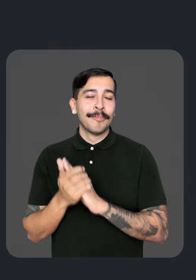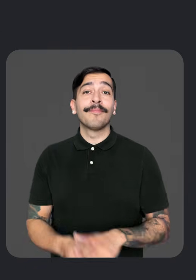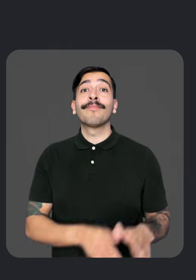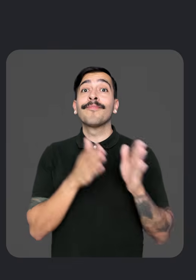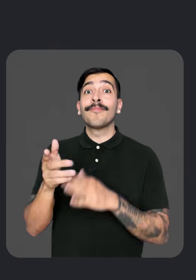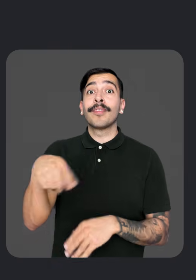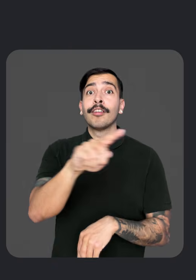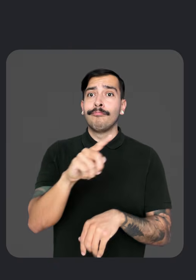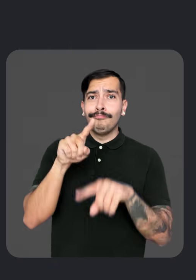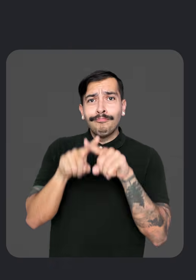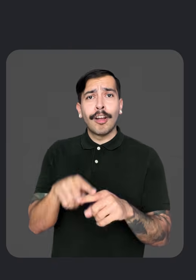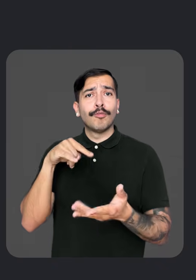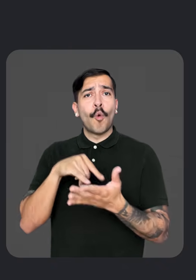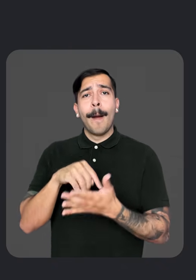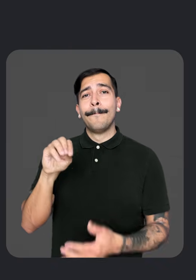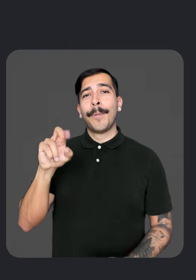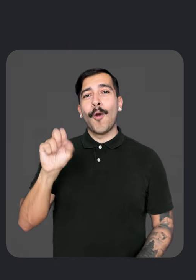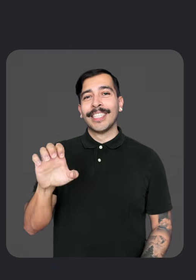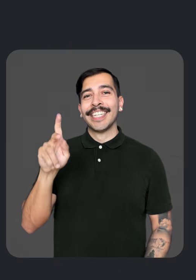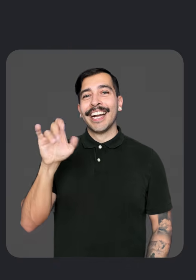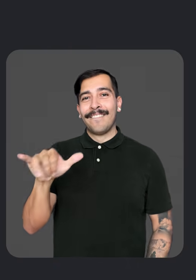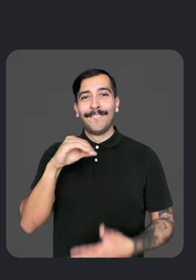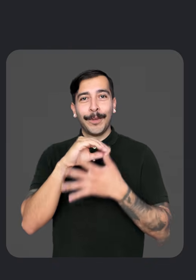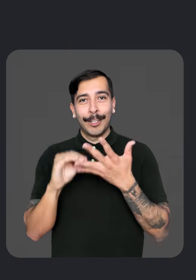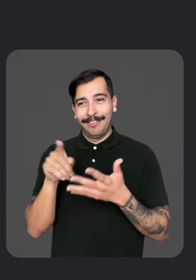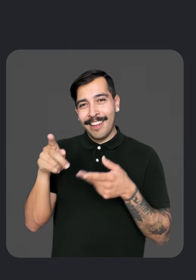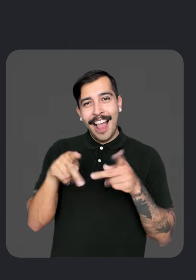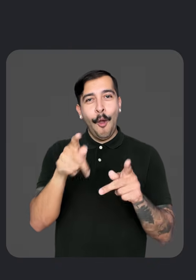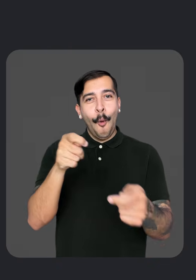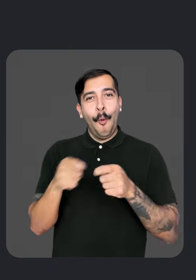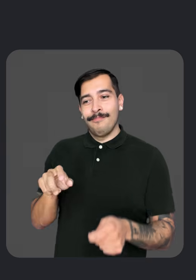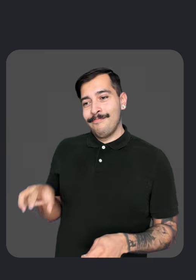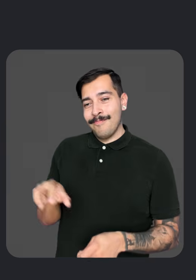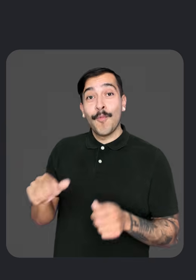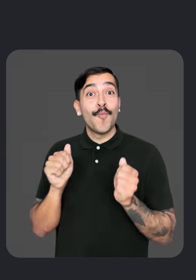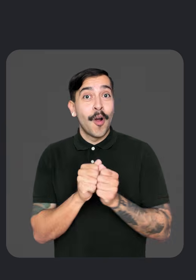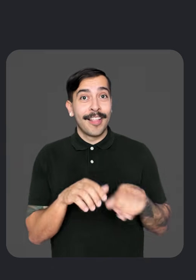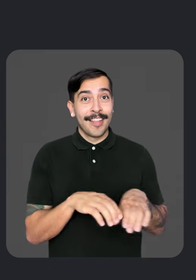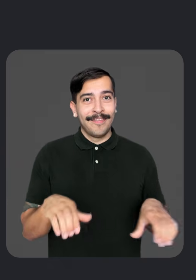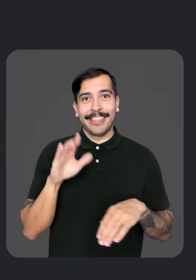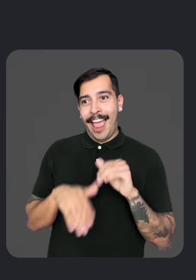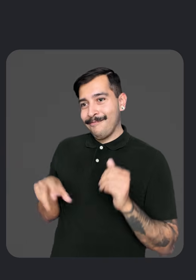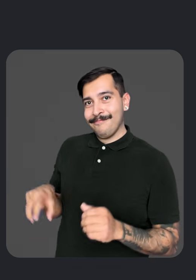Also, users who rely on Android's Mouse Keys feature, which lets you control your cursor with a physical keyboard